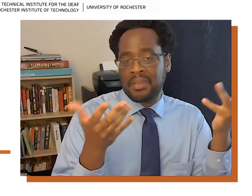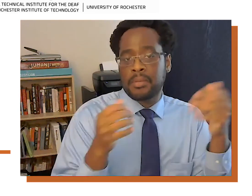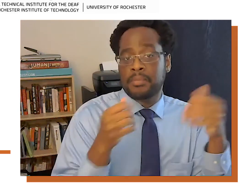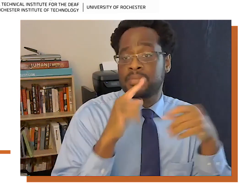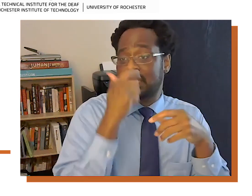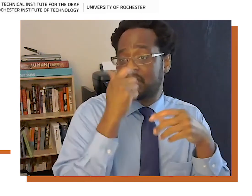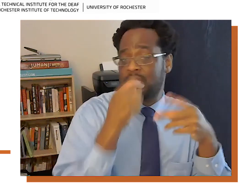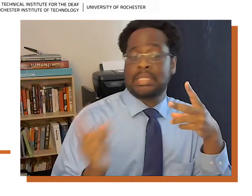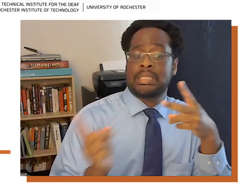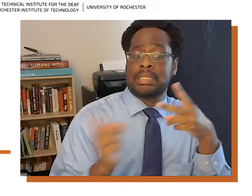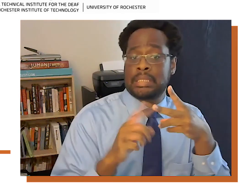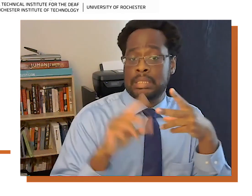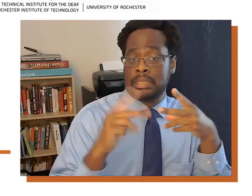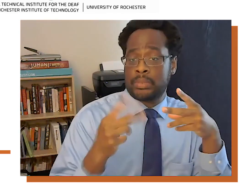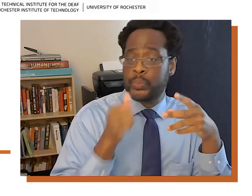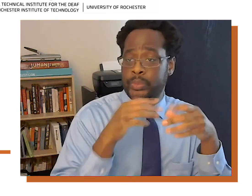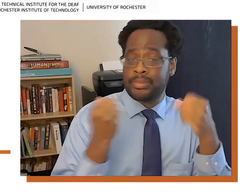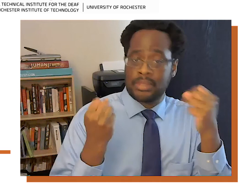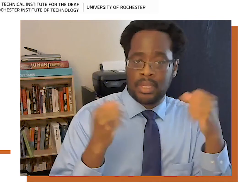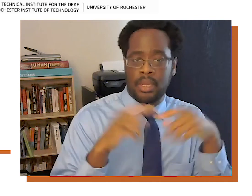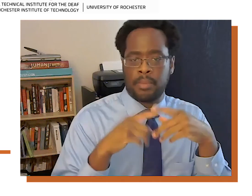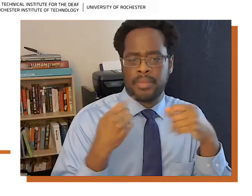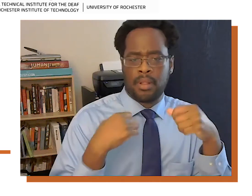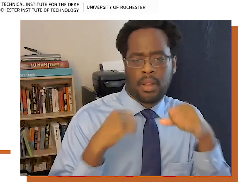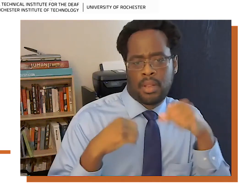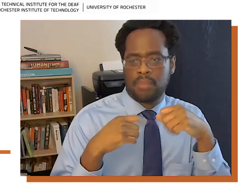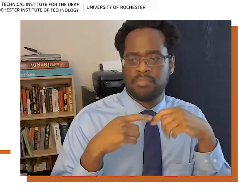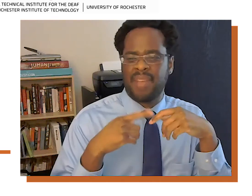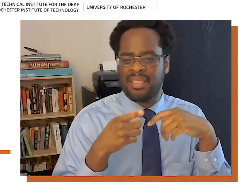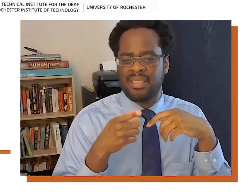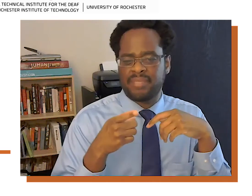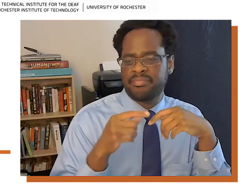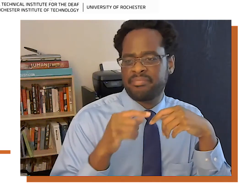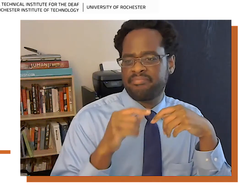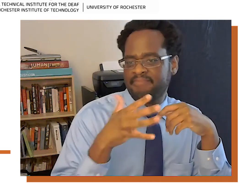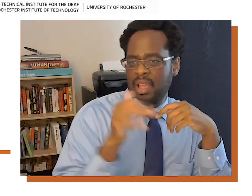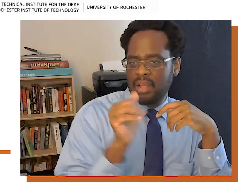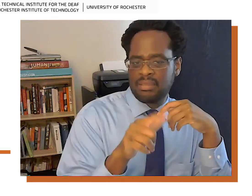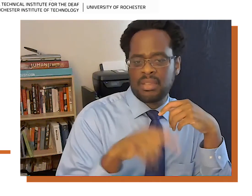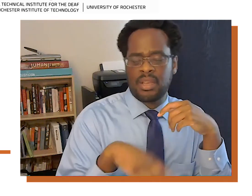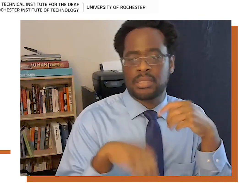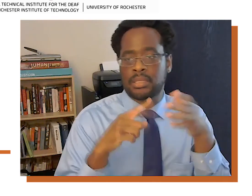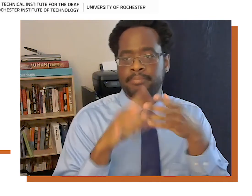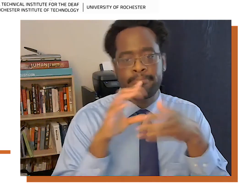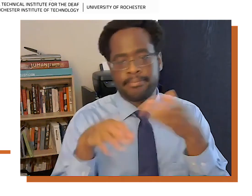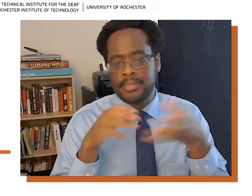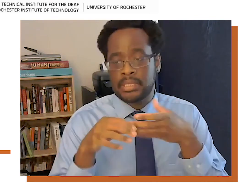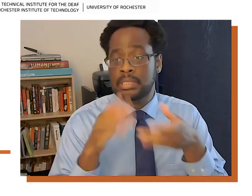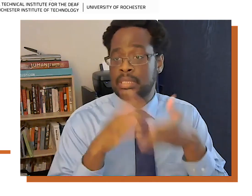Obviously, the Black man signing, we would say that is ASL, and then the second video, the white woman signing,